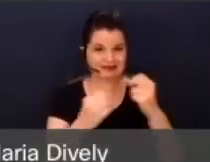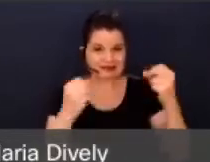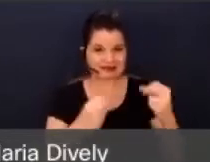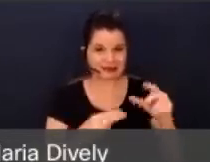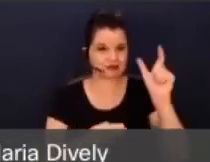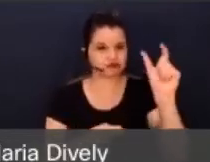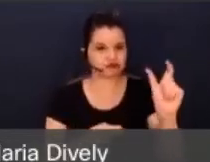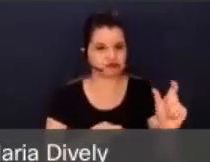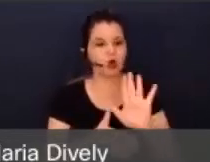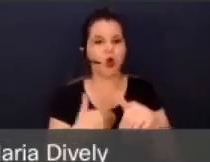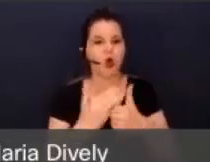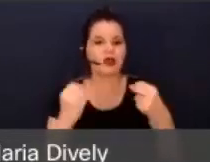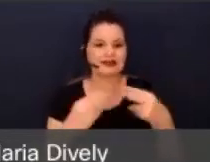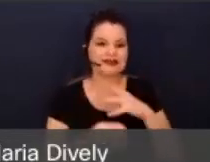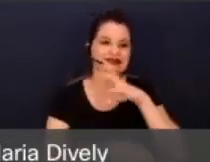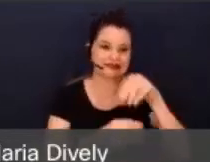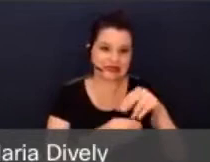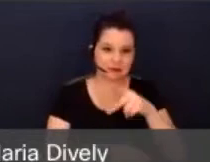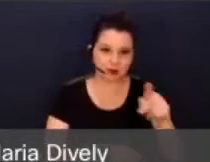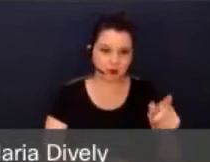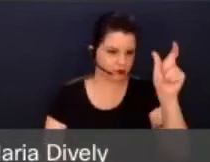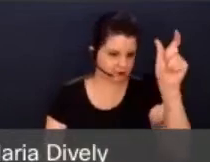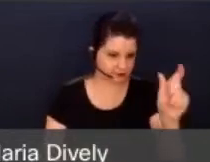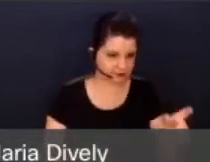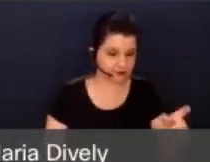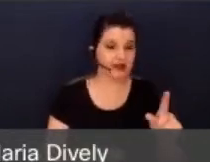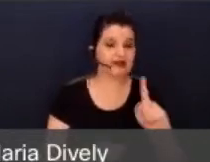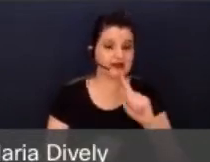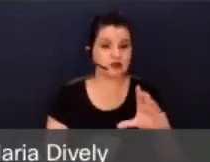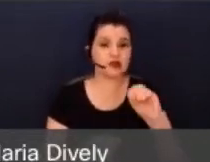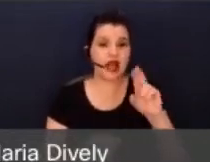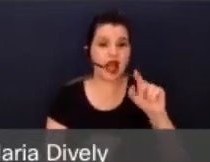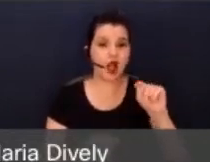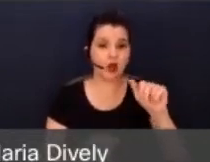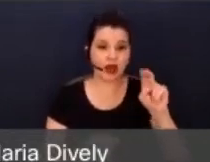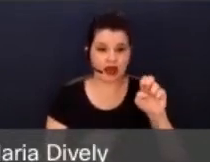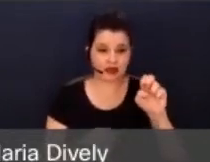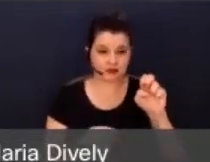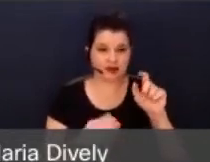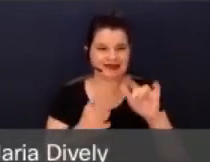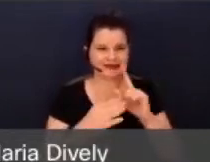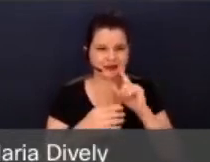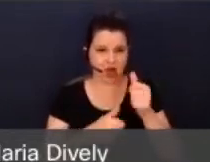all of the slides that are inside of your PowerPoint. There is an outline view and I believe that's under the View tab,